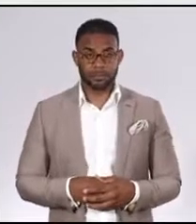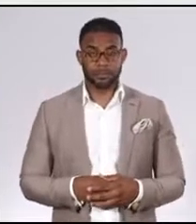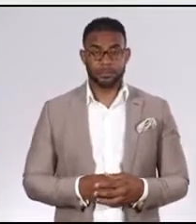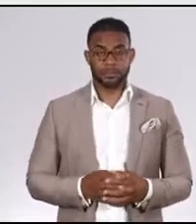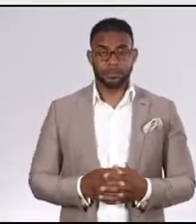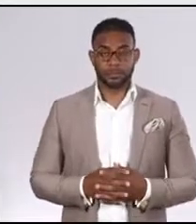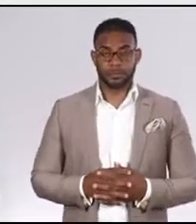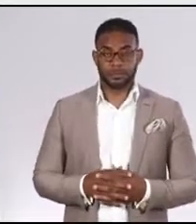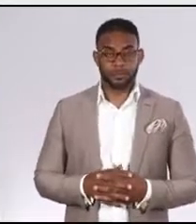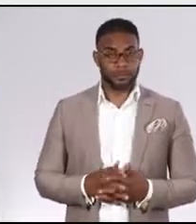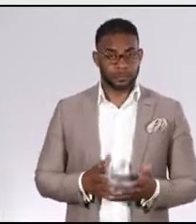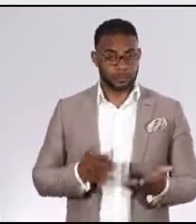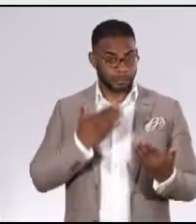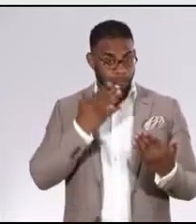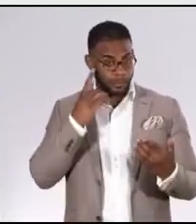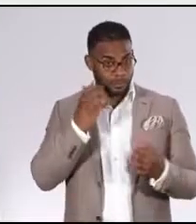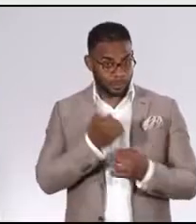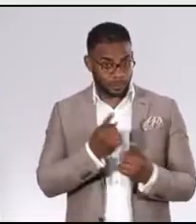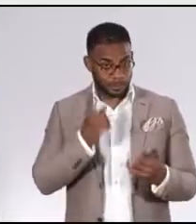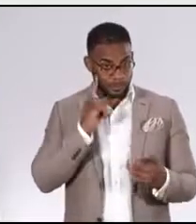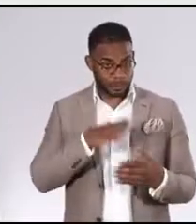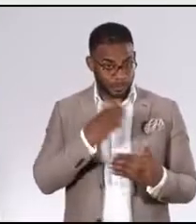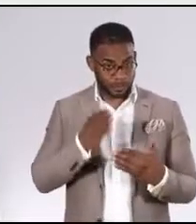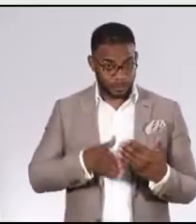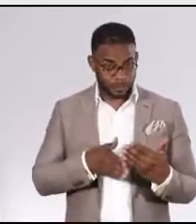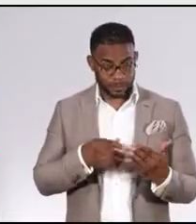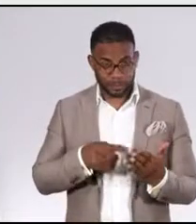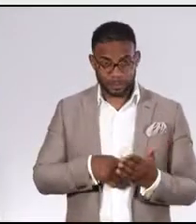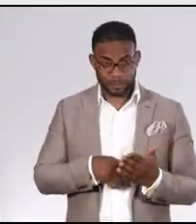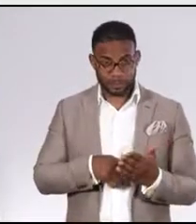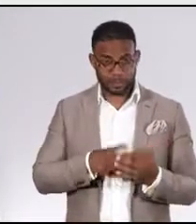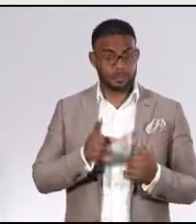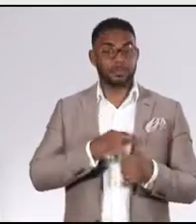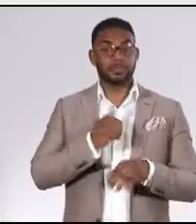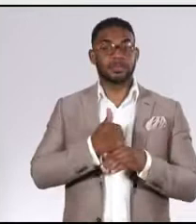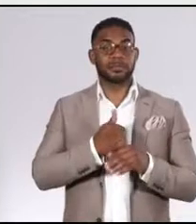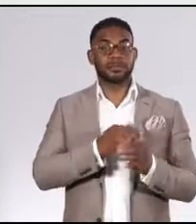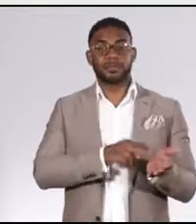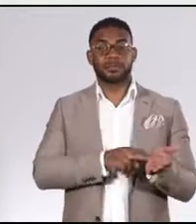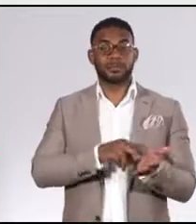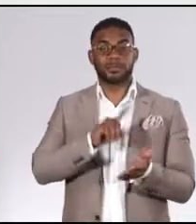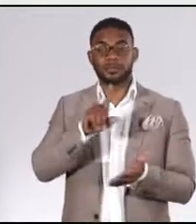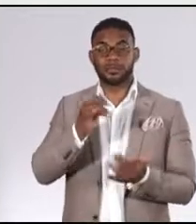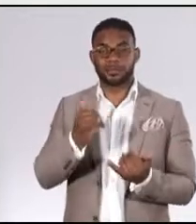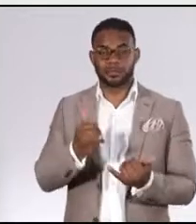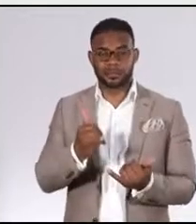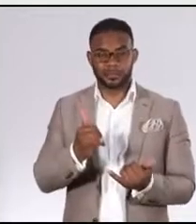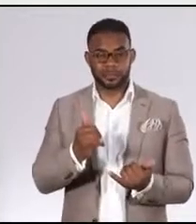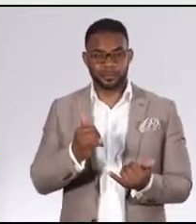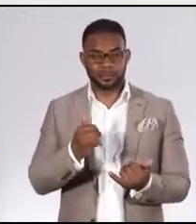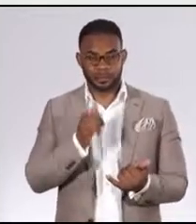so Thank you for everyone for completing the uh first set of pulling questions today, uh bearing with us through that. I know.